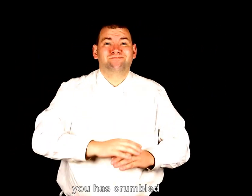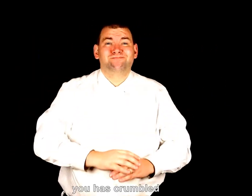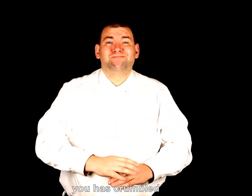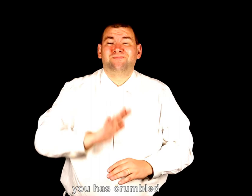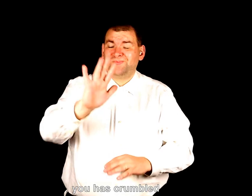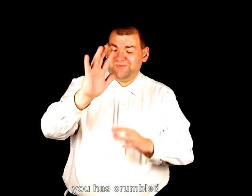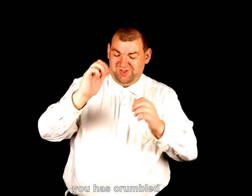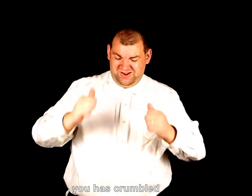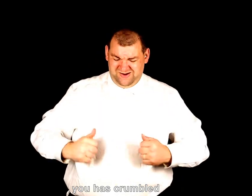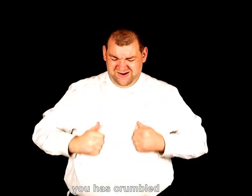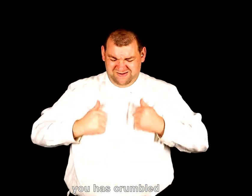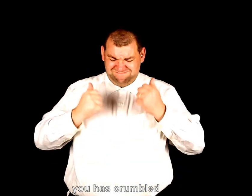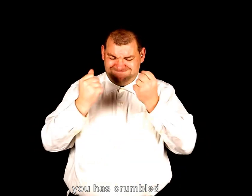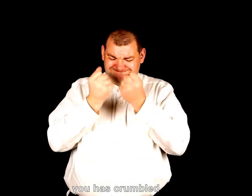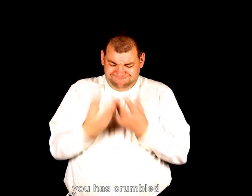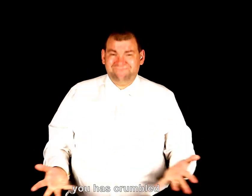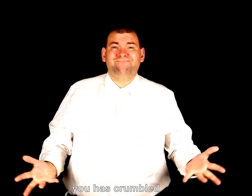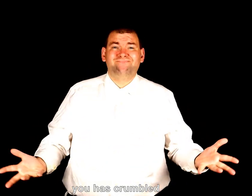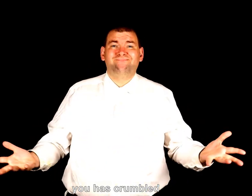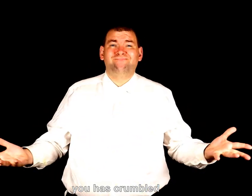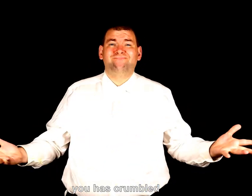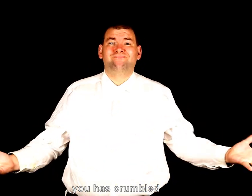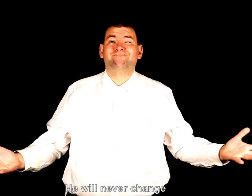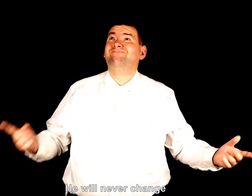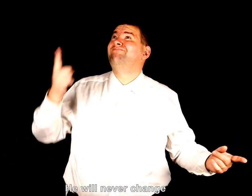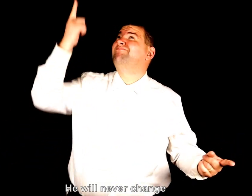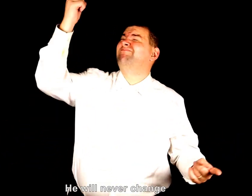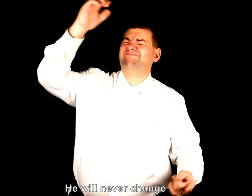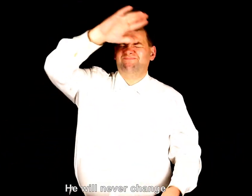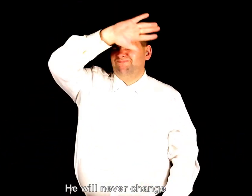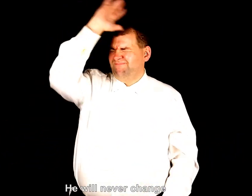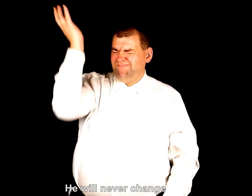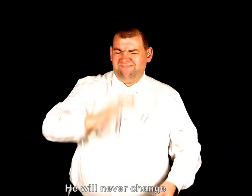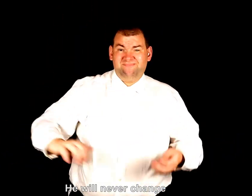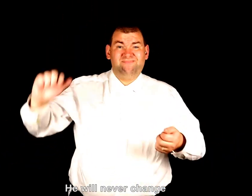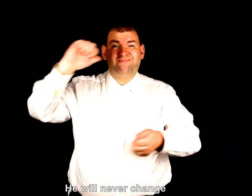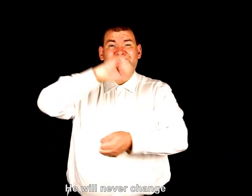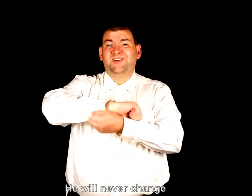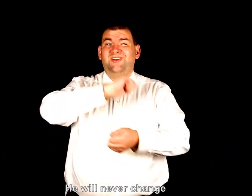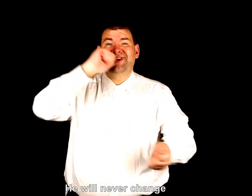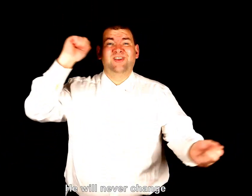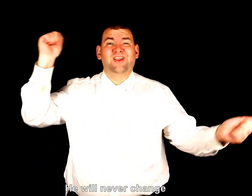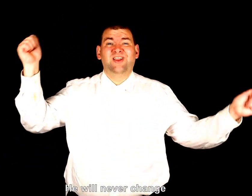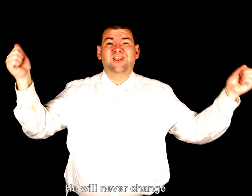you has crumbled He will never change